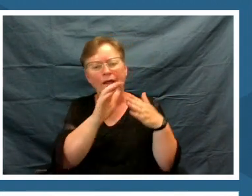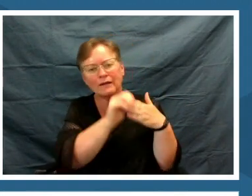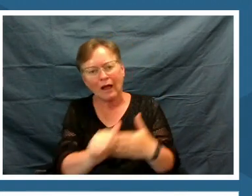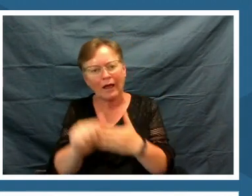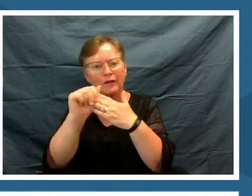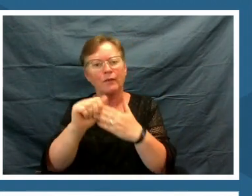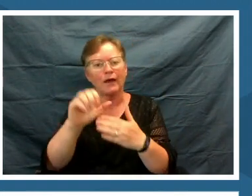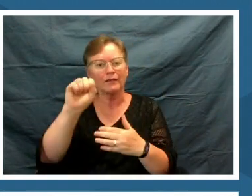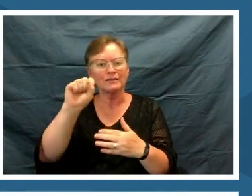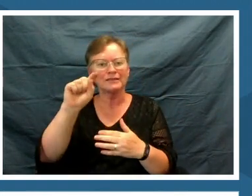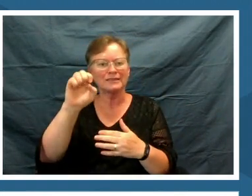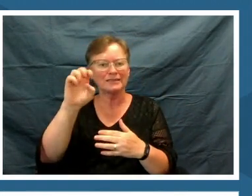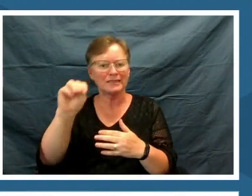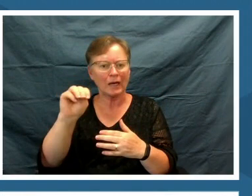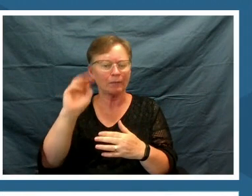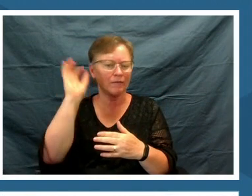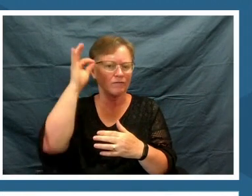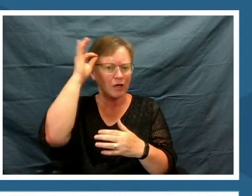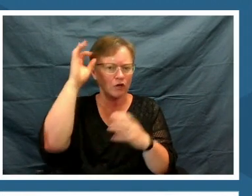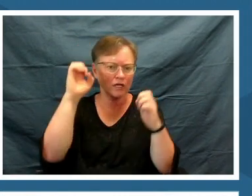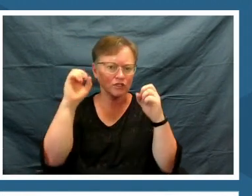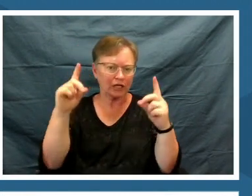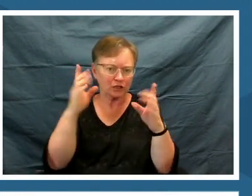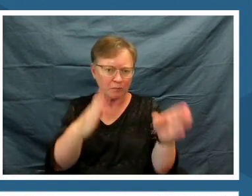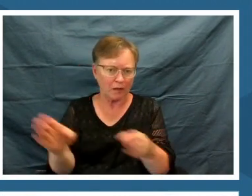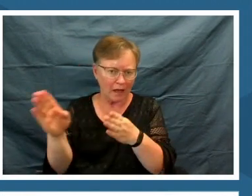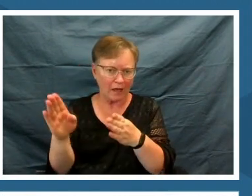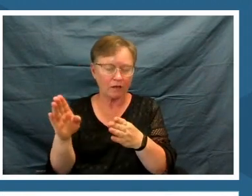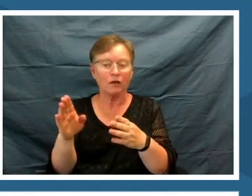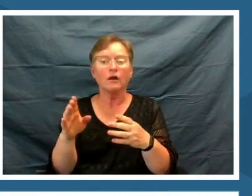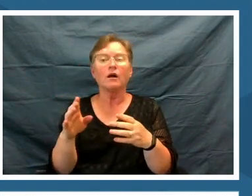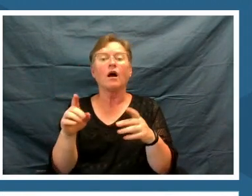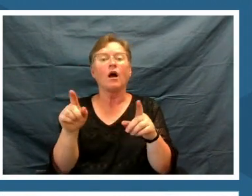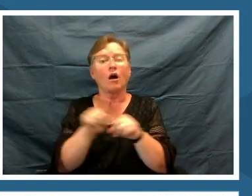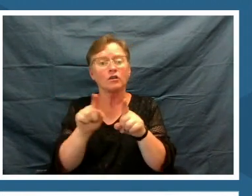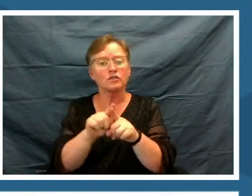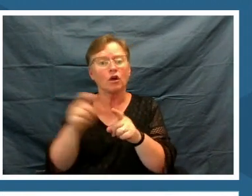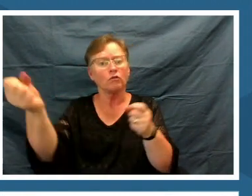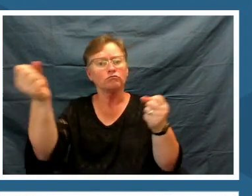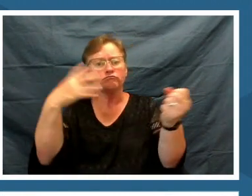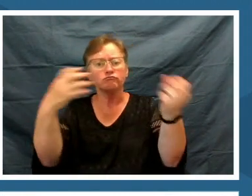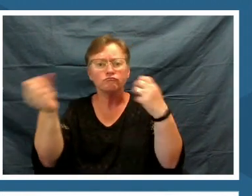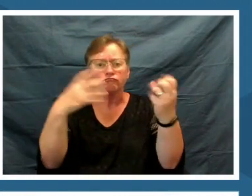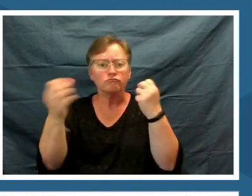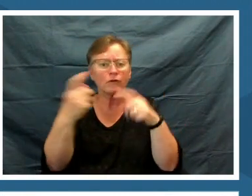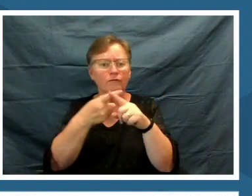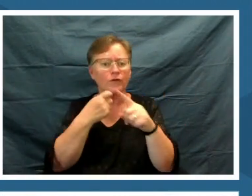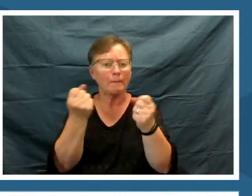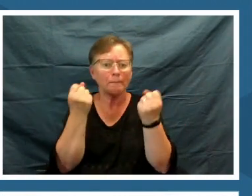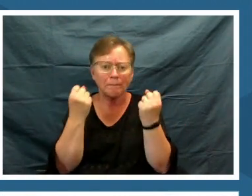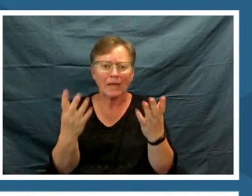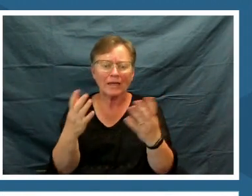uh and especially voices from many stakeholders including